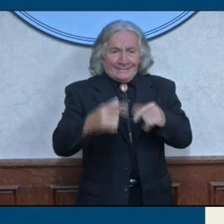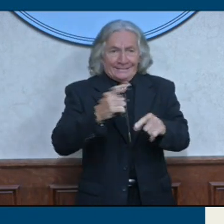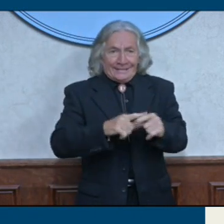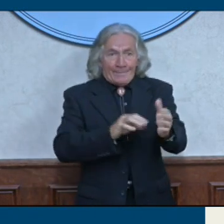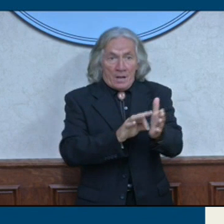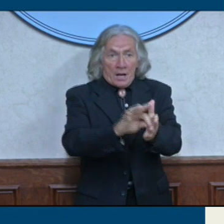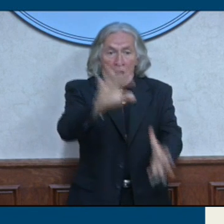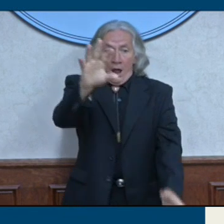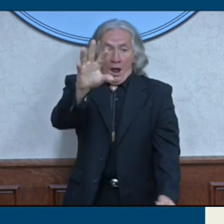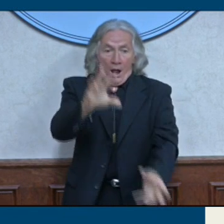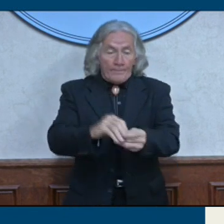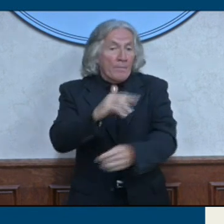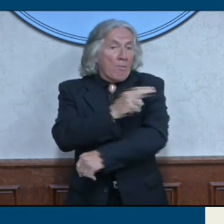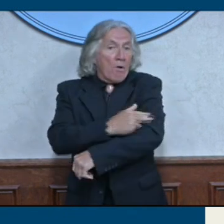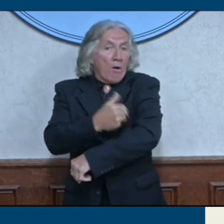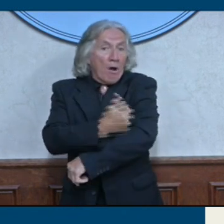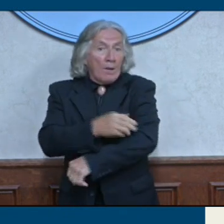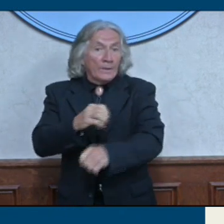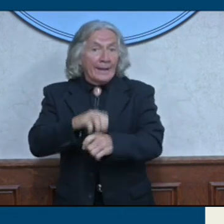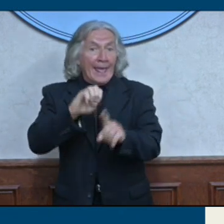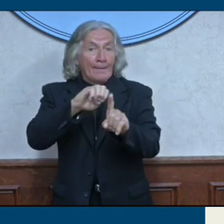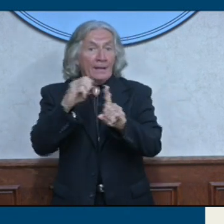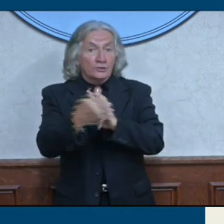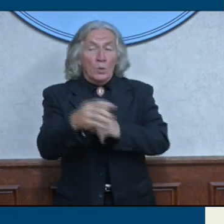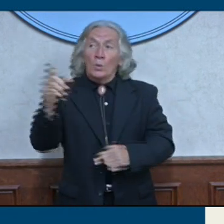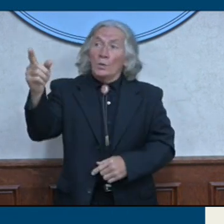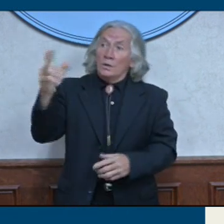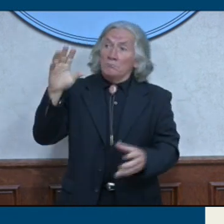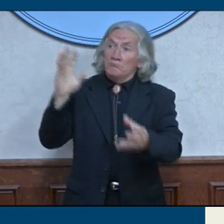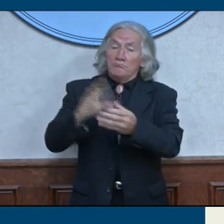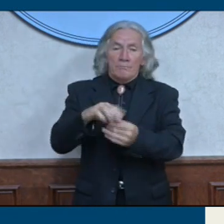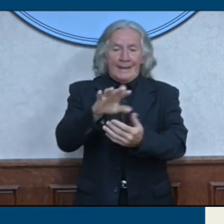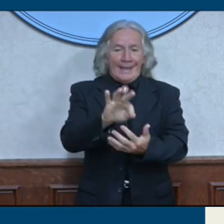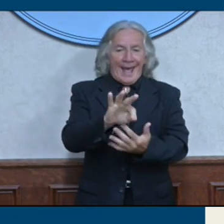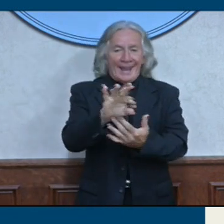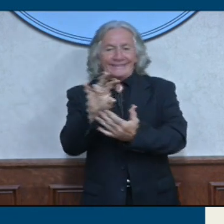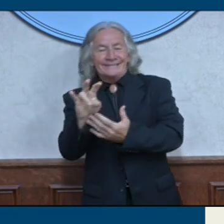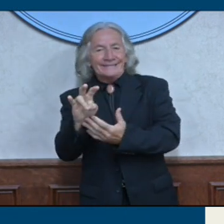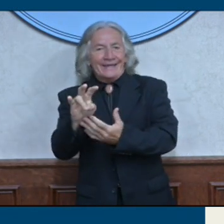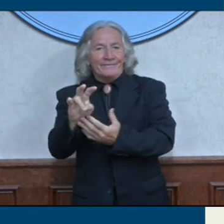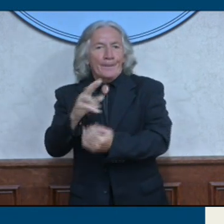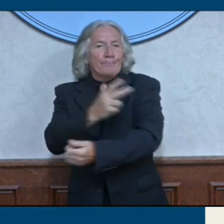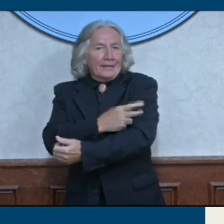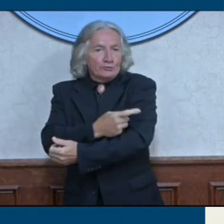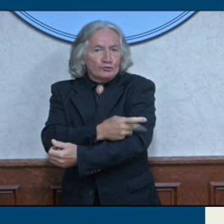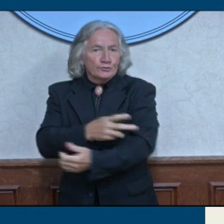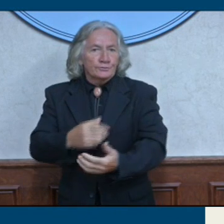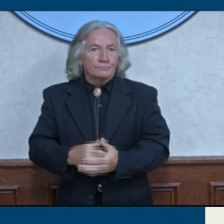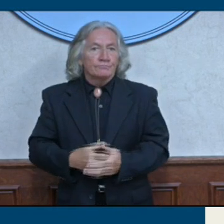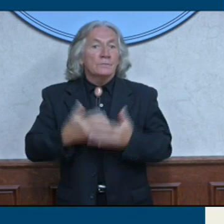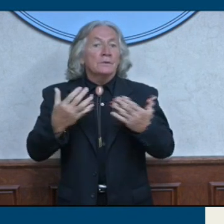HOSPITAL BEDS THAT YOU COULD SURGE INTO OUR 470. THE NUMBER OF LAB CONFIRMED COVID